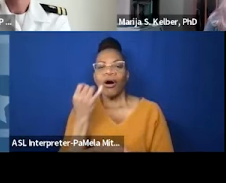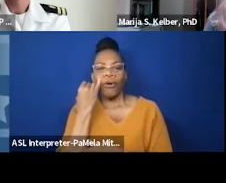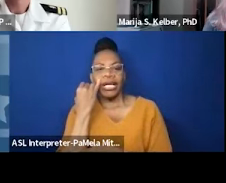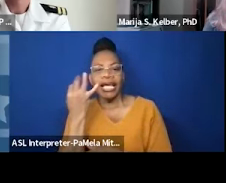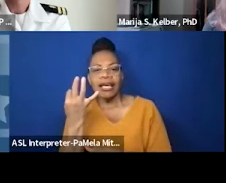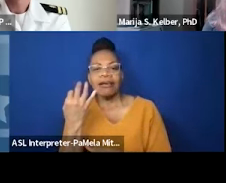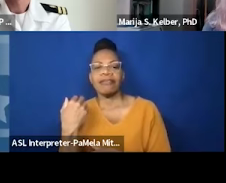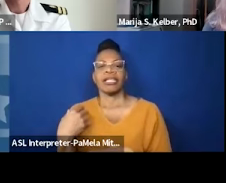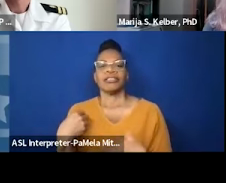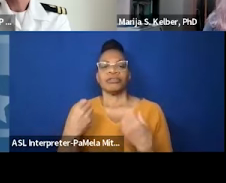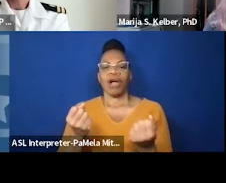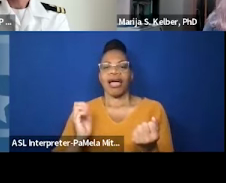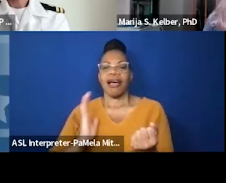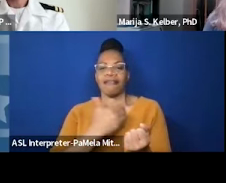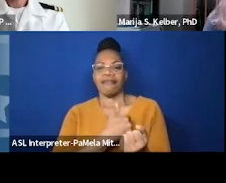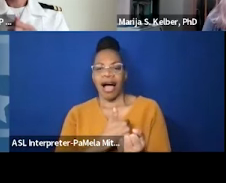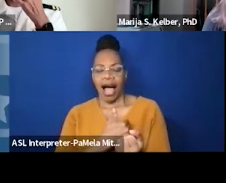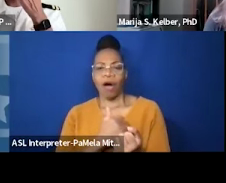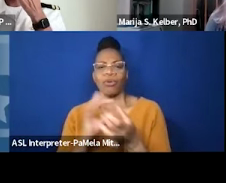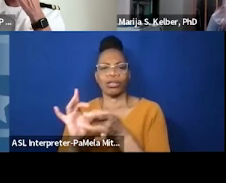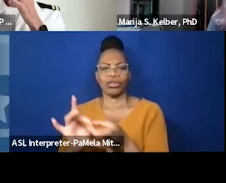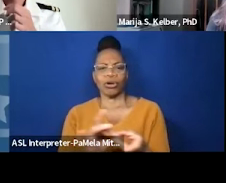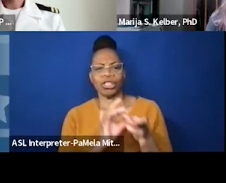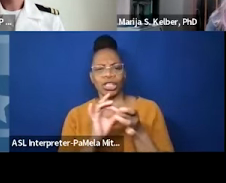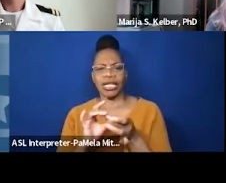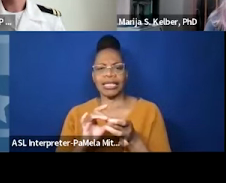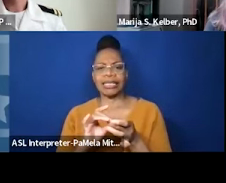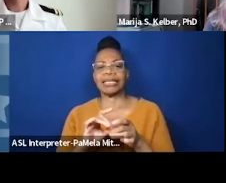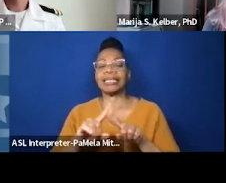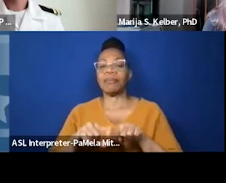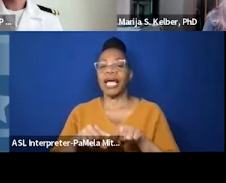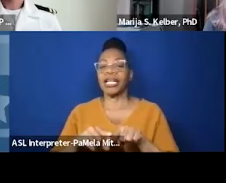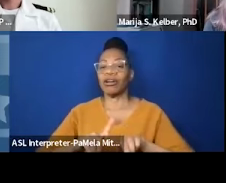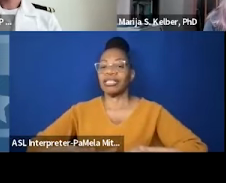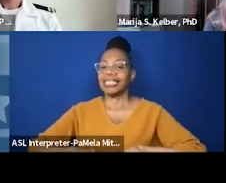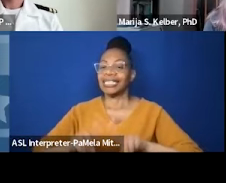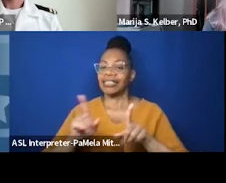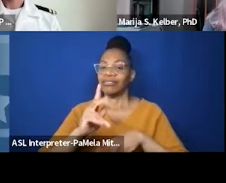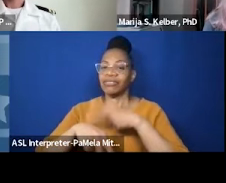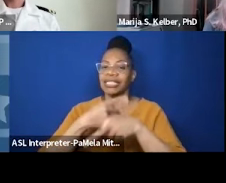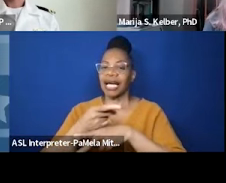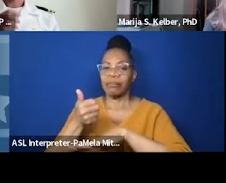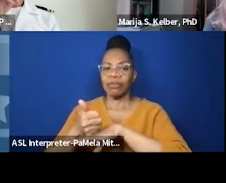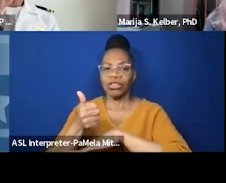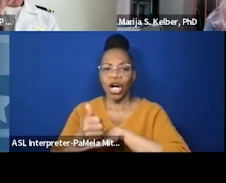of association differs based on the different types of charges. And then finally we looked at interventions.